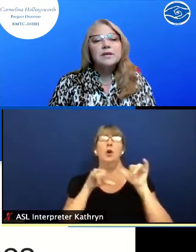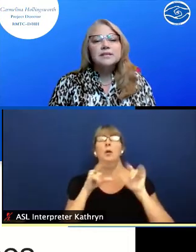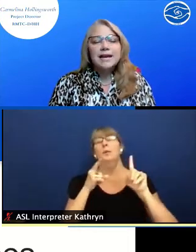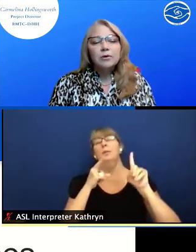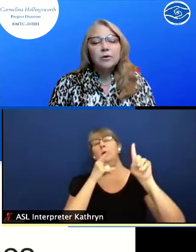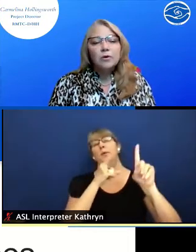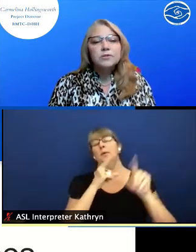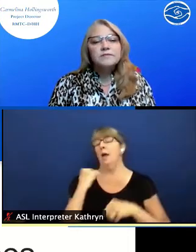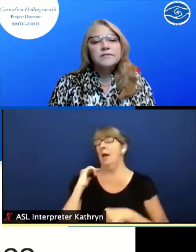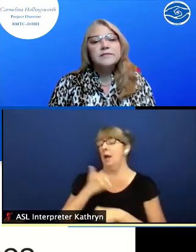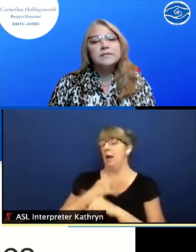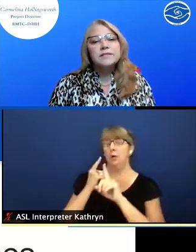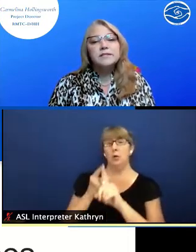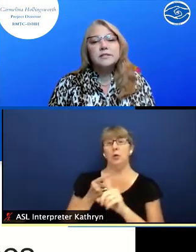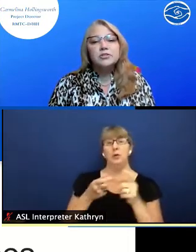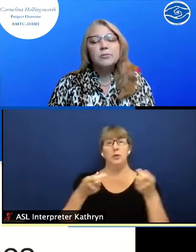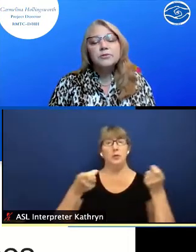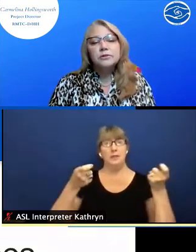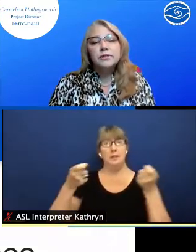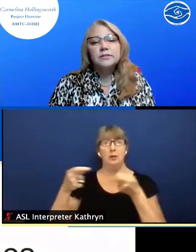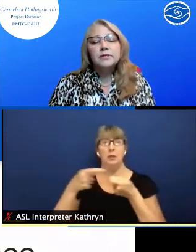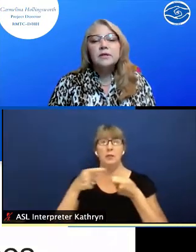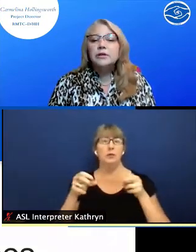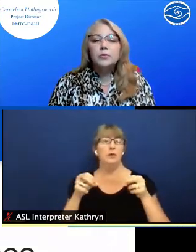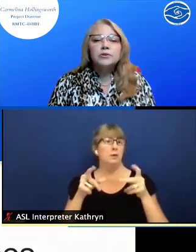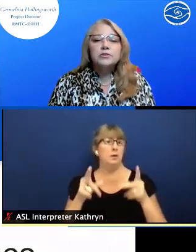It is our goal to facilitate such opportunities in order to build